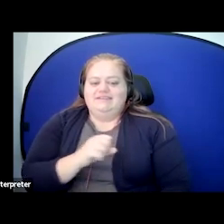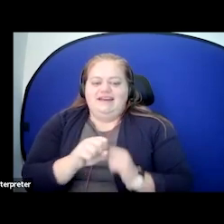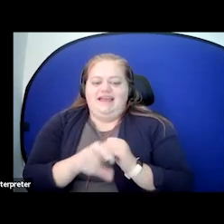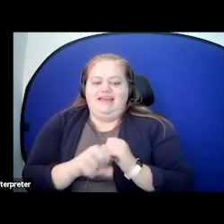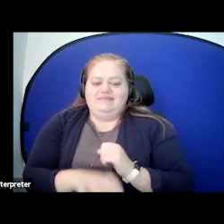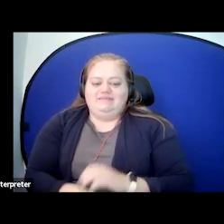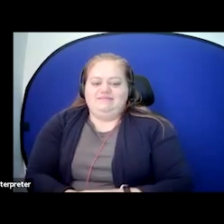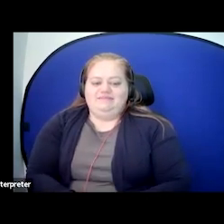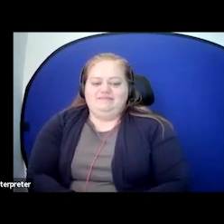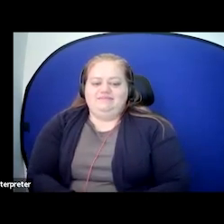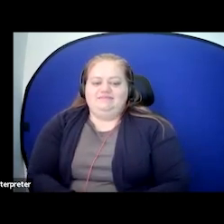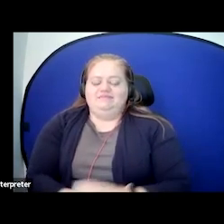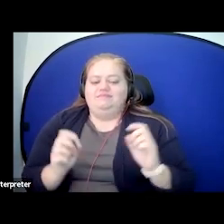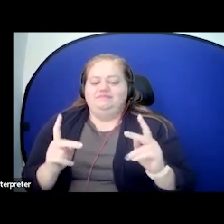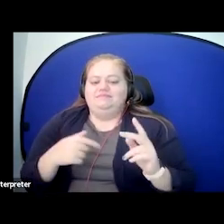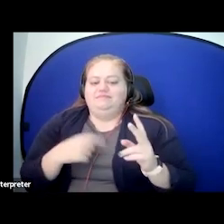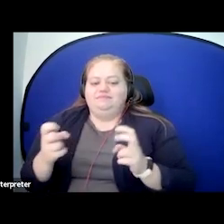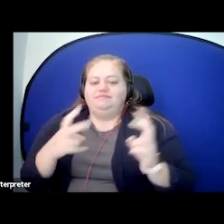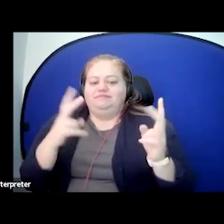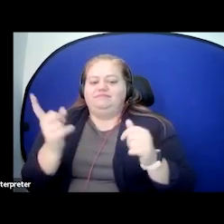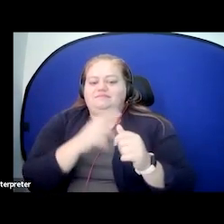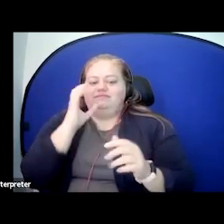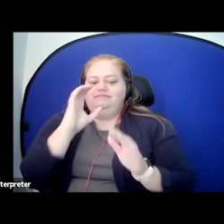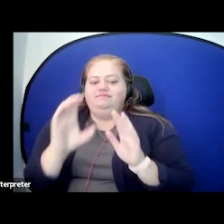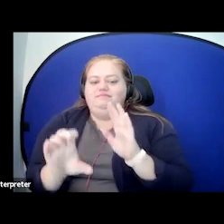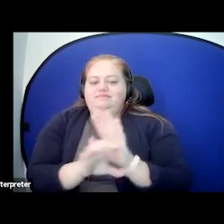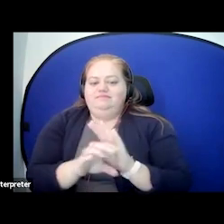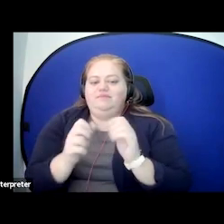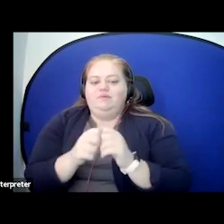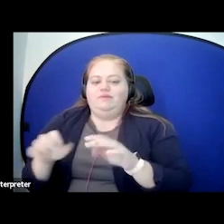I'm uploading the first image of the behavior over time graph.